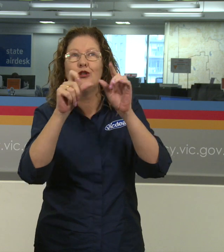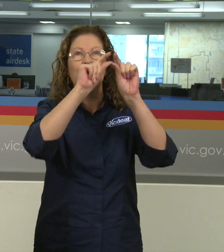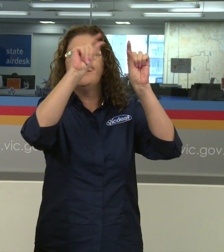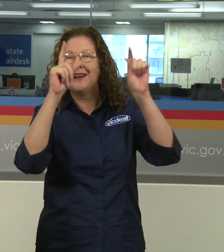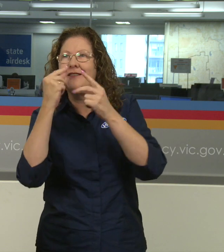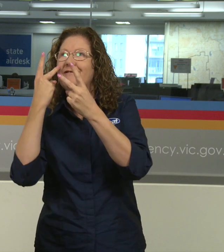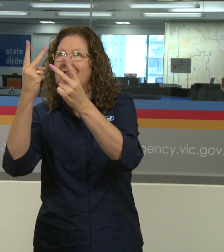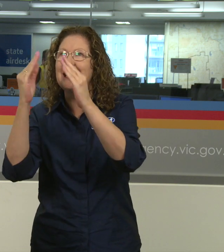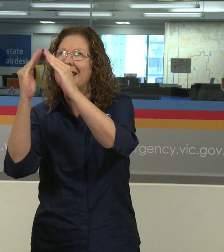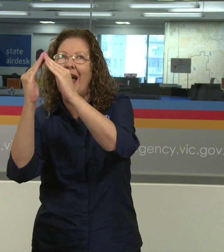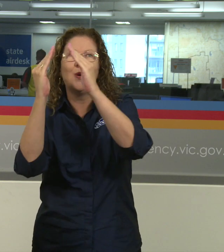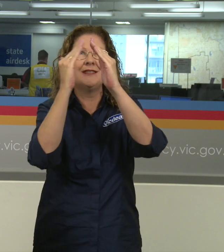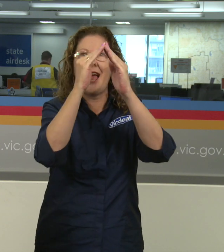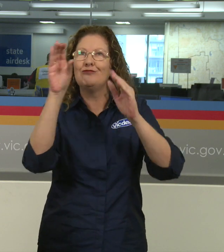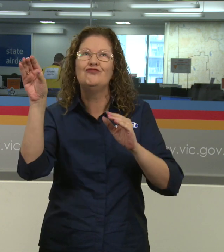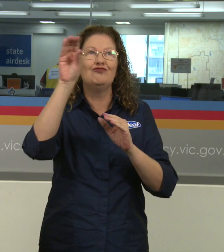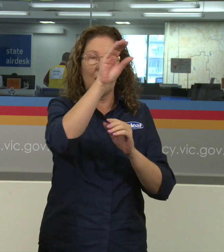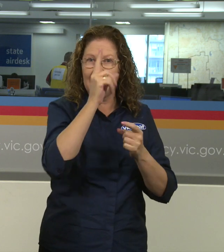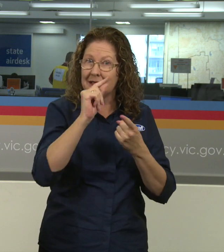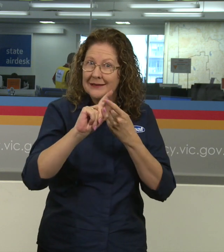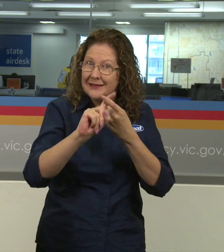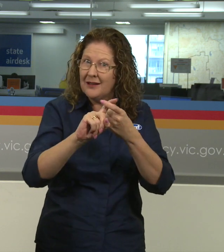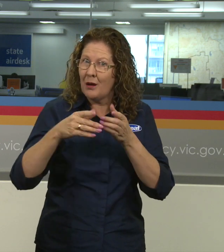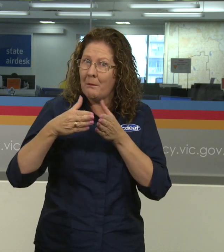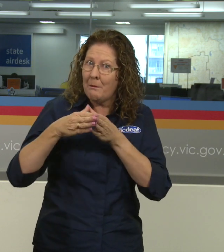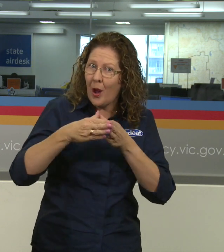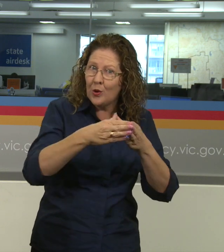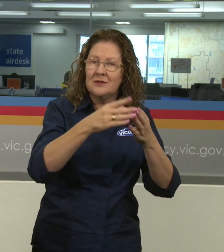And, making sure we can still use boating. We can do our bushwalking.